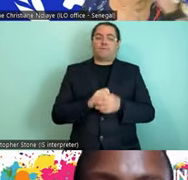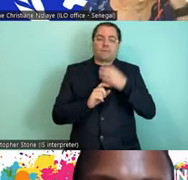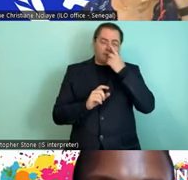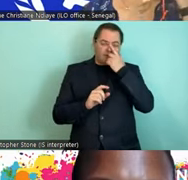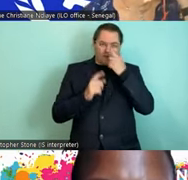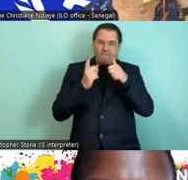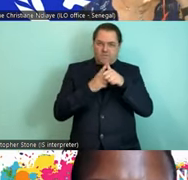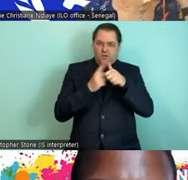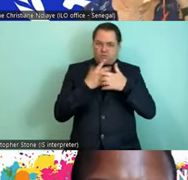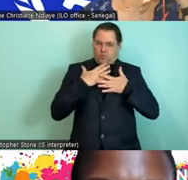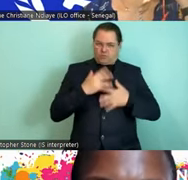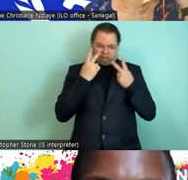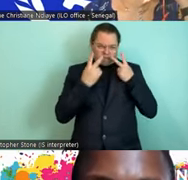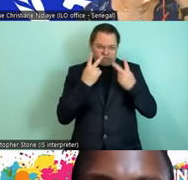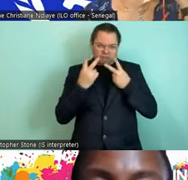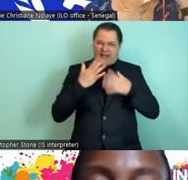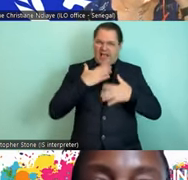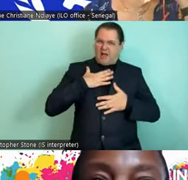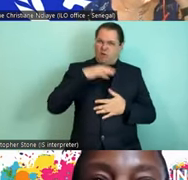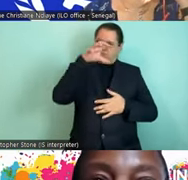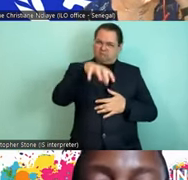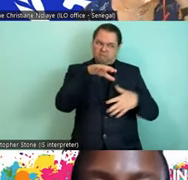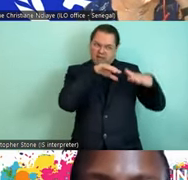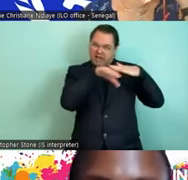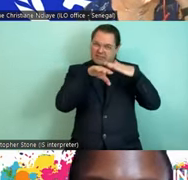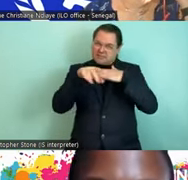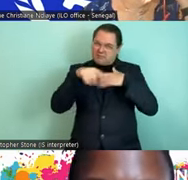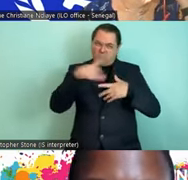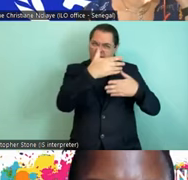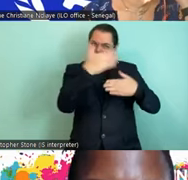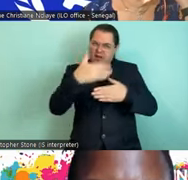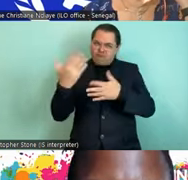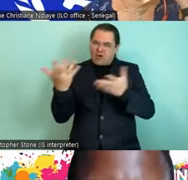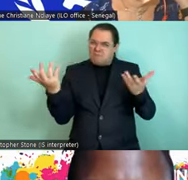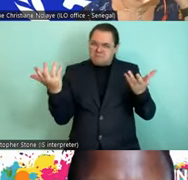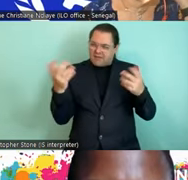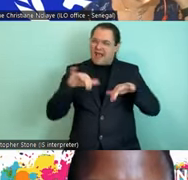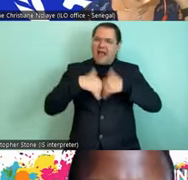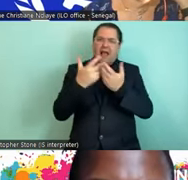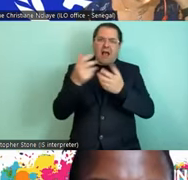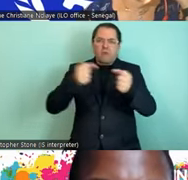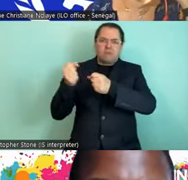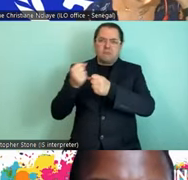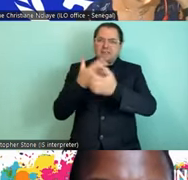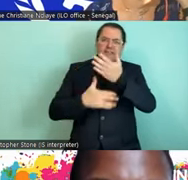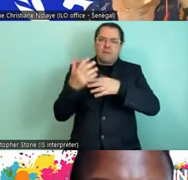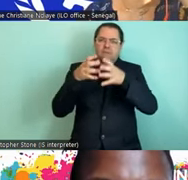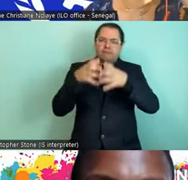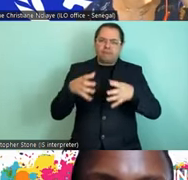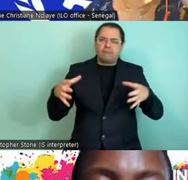a site accessibility audit. 10:36:58 To assist our engineers to hire people with disabilities. And after that, after the site accessibility audit we did a disability